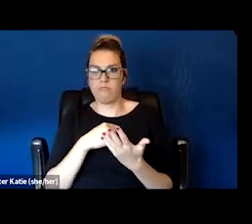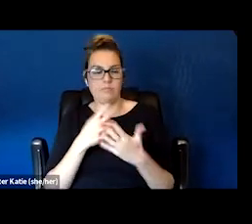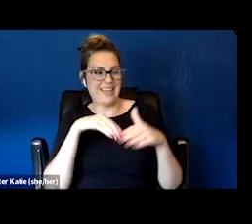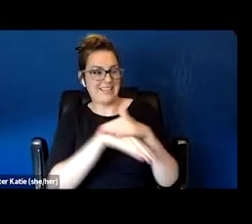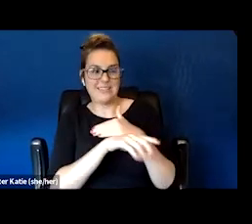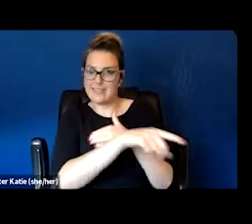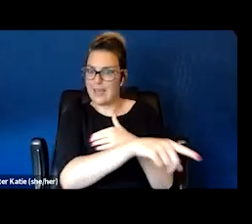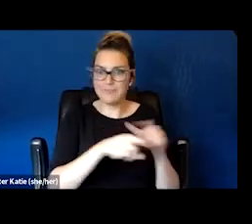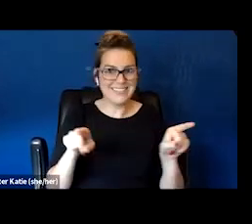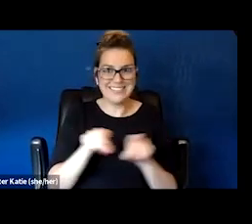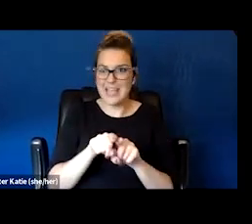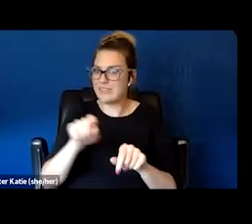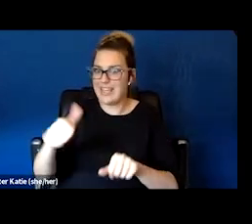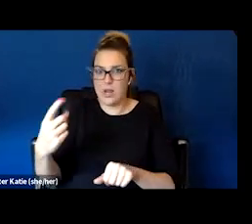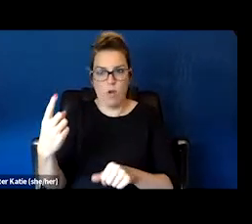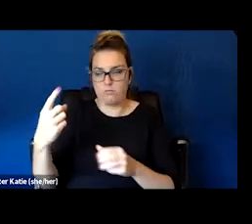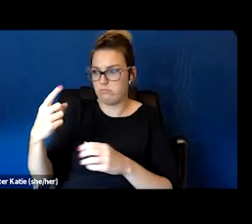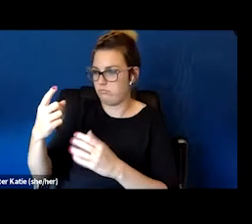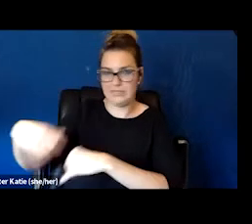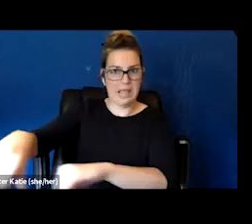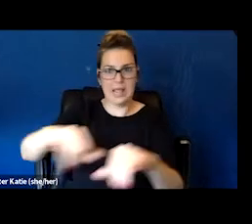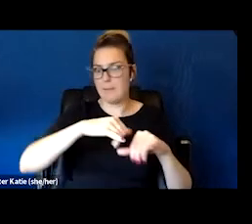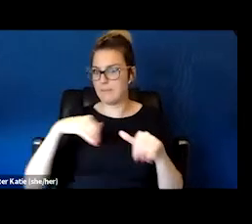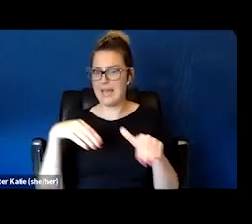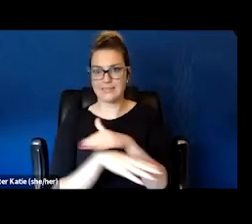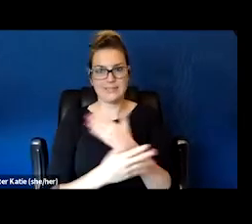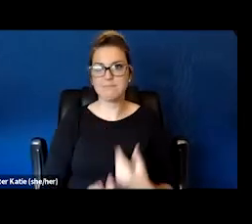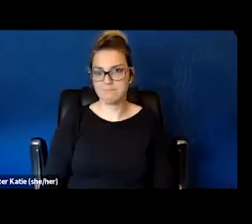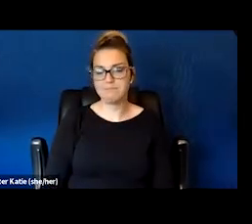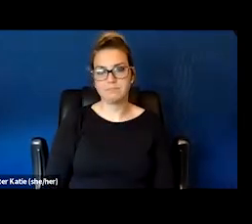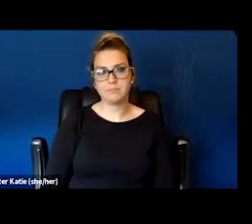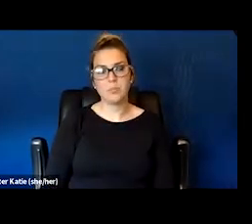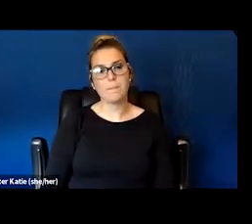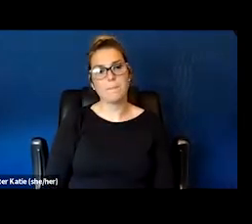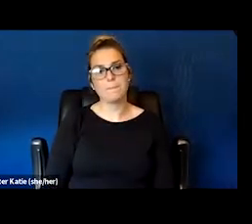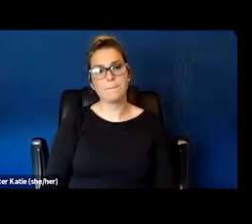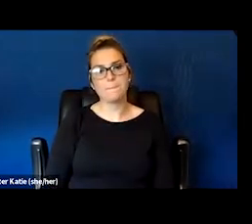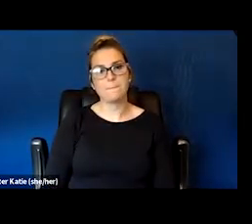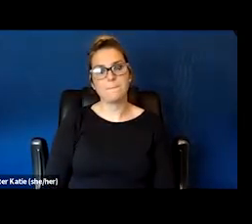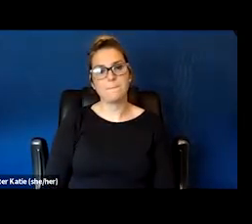And then I wanted to touch on, I think this is important to talk about how we in homeless services serve people